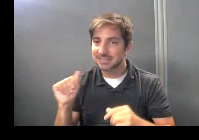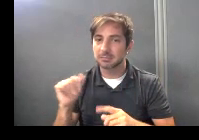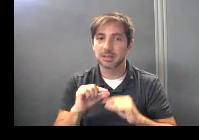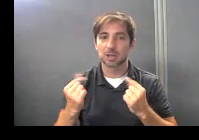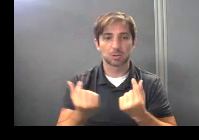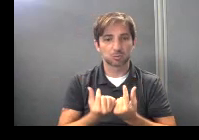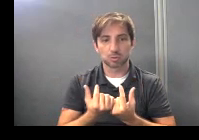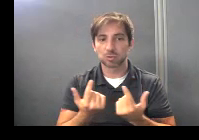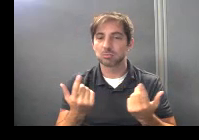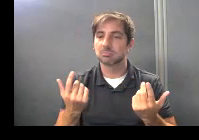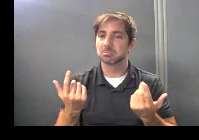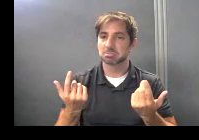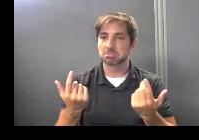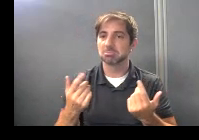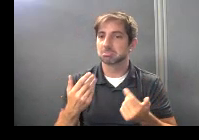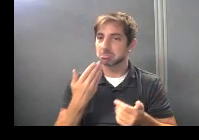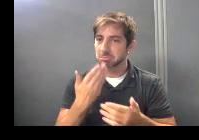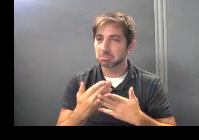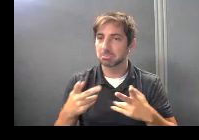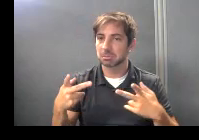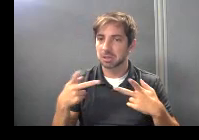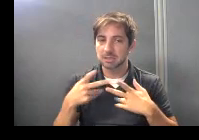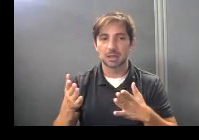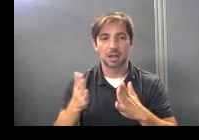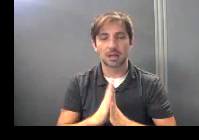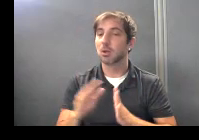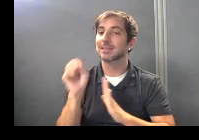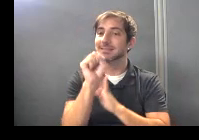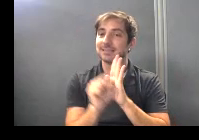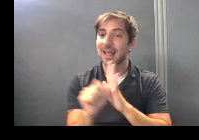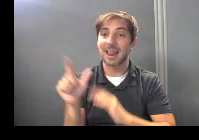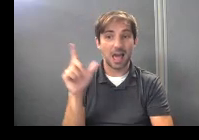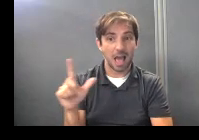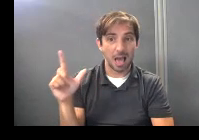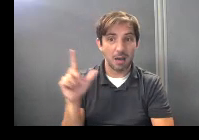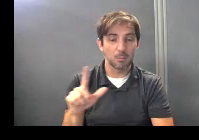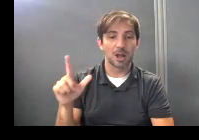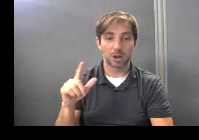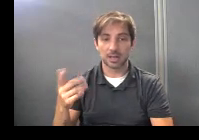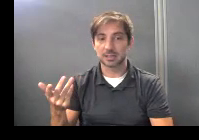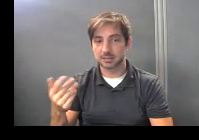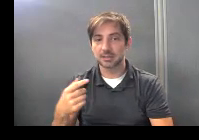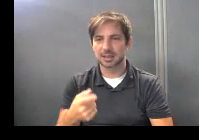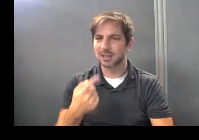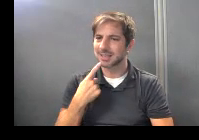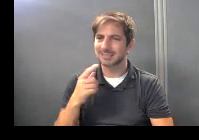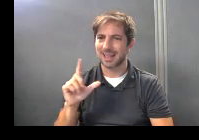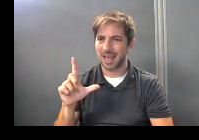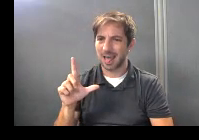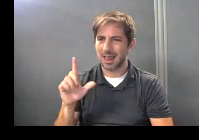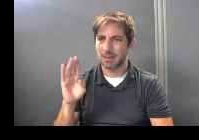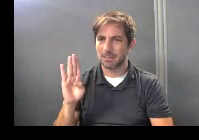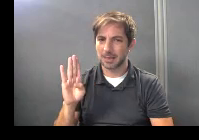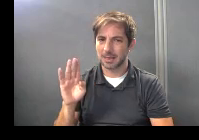STATE LIBRARIES HAVE A LIBRARY FOR -- WE HAVE THIS ACRONYM IN HERE LIBRARIES FOR THE BLIND